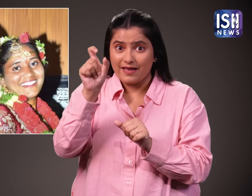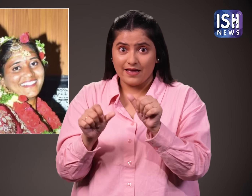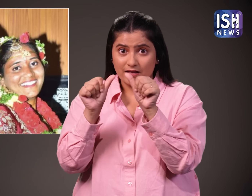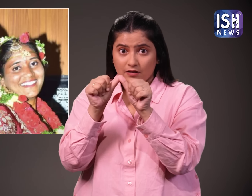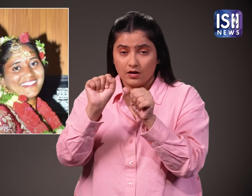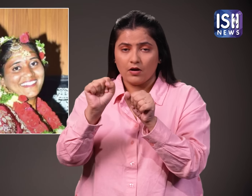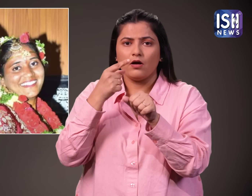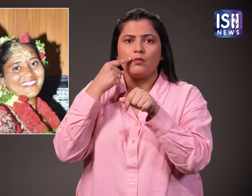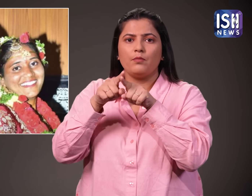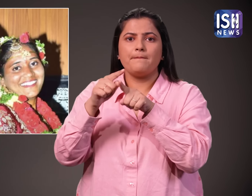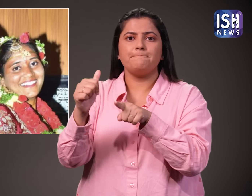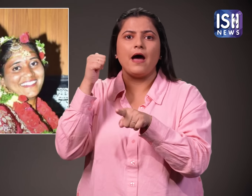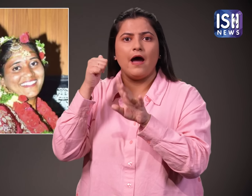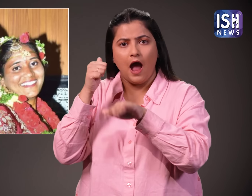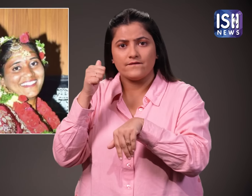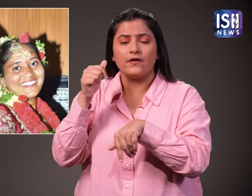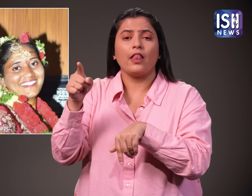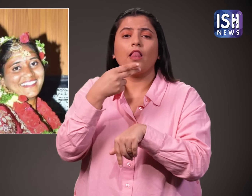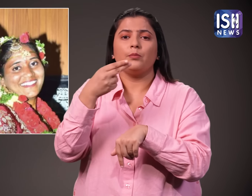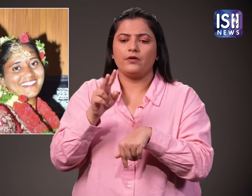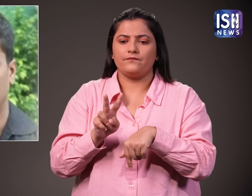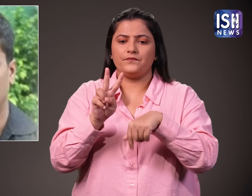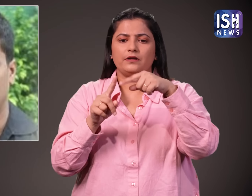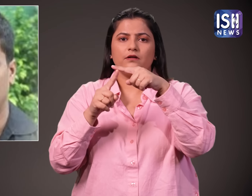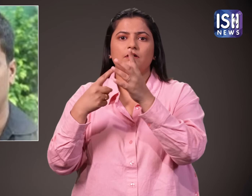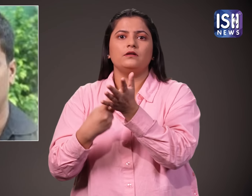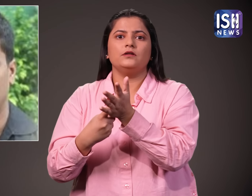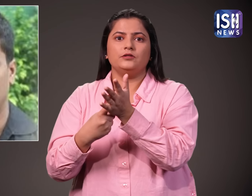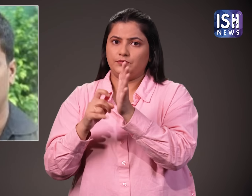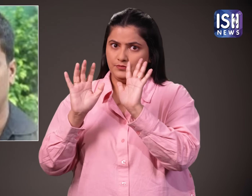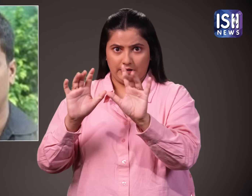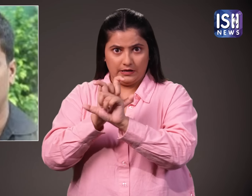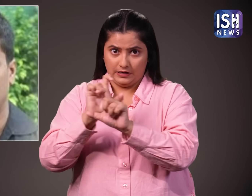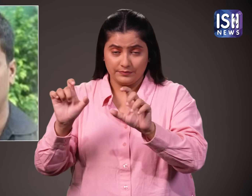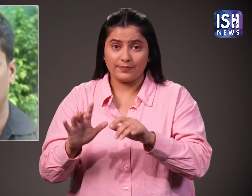Aishwarya had an affair with V Tirumala Rao. Hope this is clear.